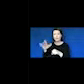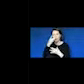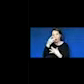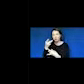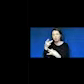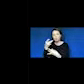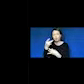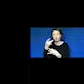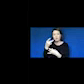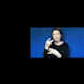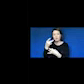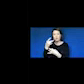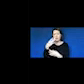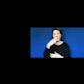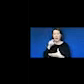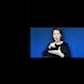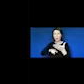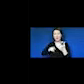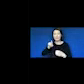of employment need to be.